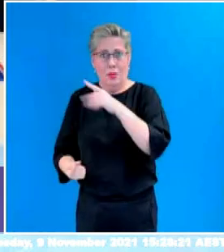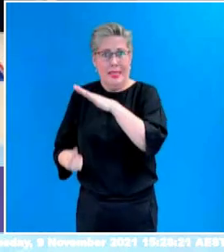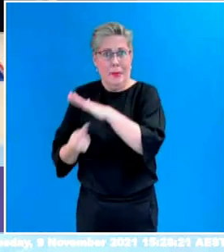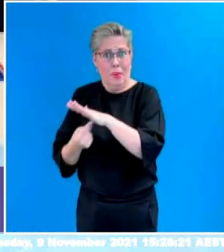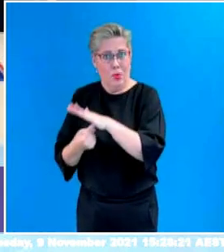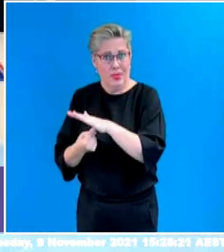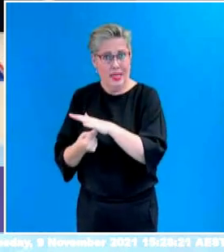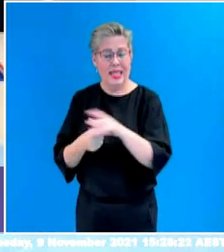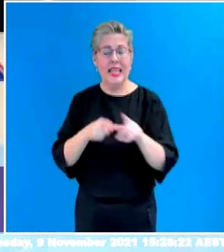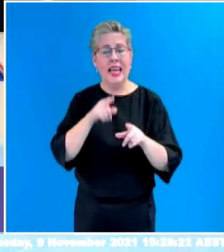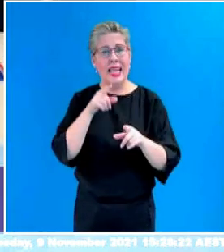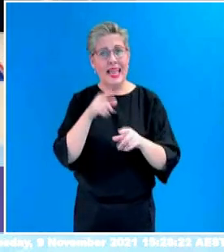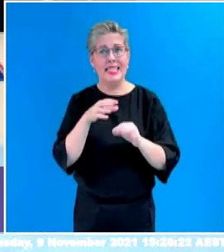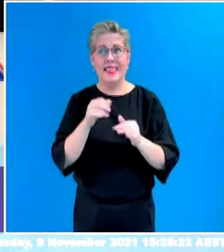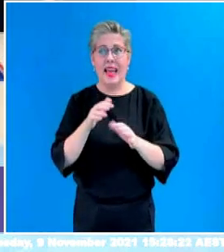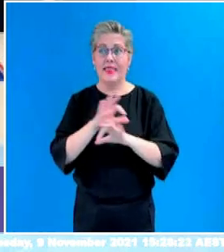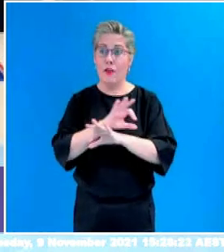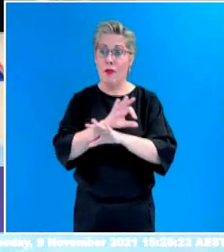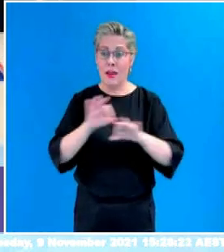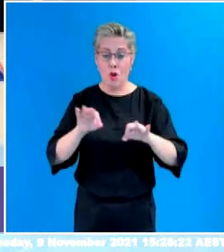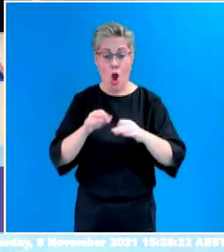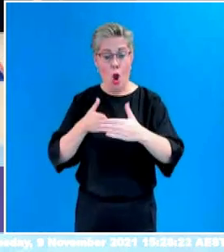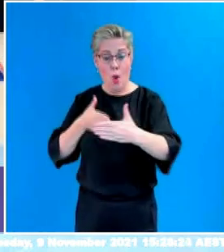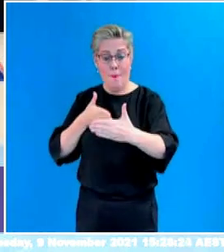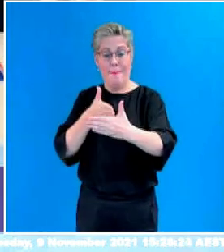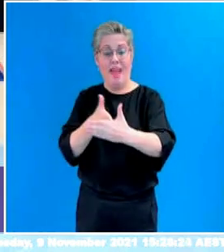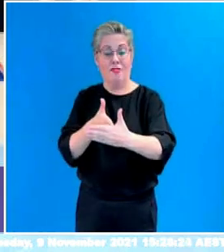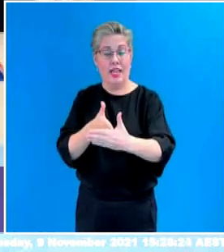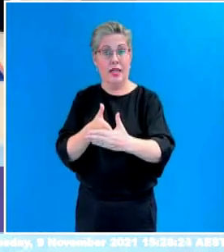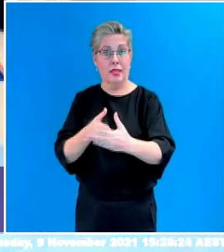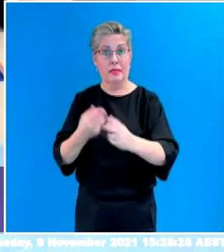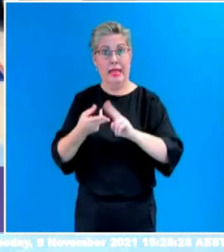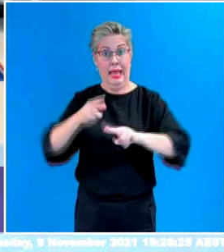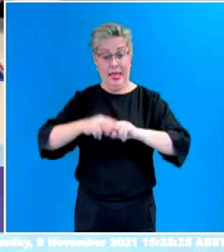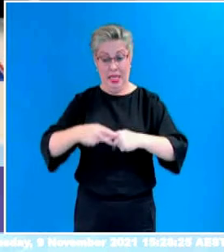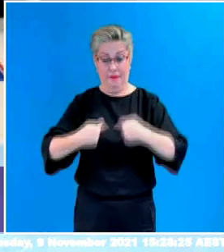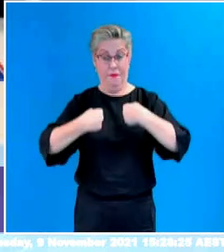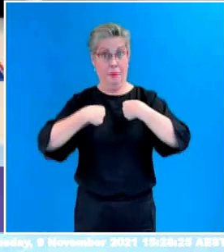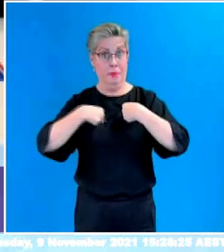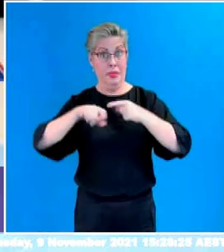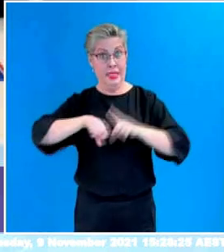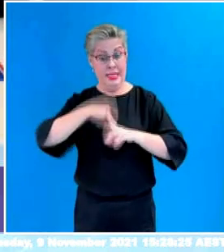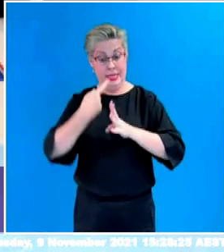be disabled within the meaning of the convention to bring a discrimination